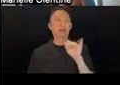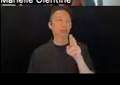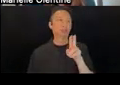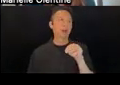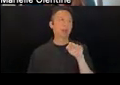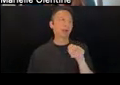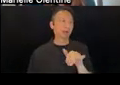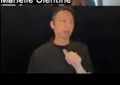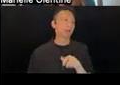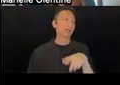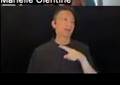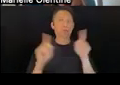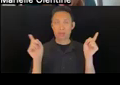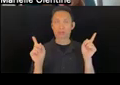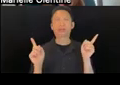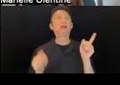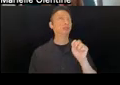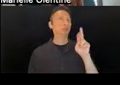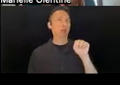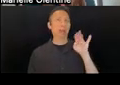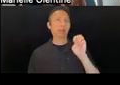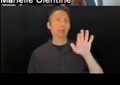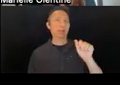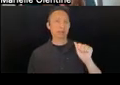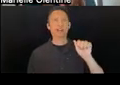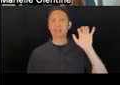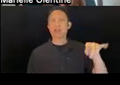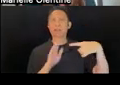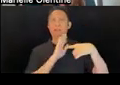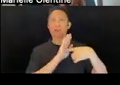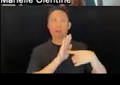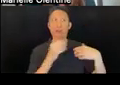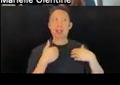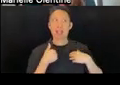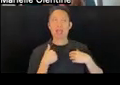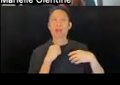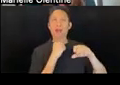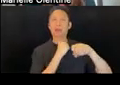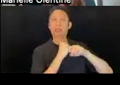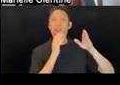social media account. Search Y ou T ube and Vimeo for Q&As with the director. Google the name of the